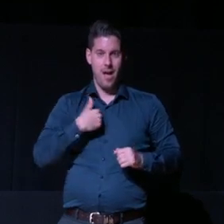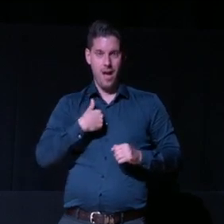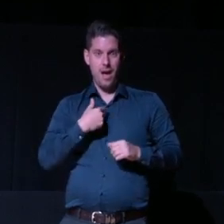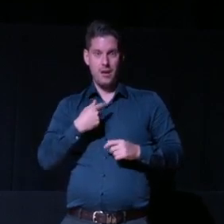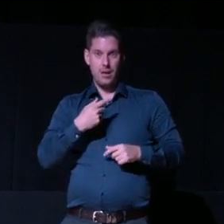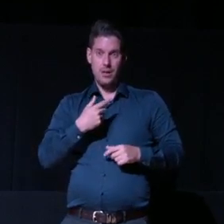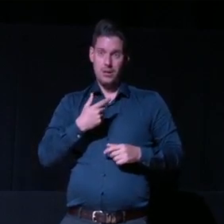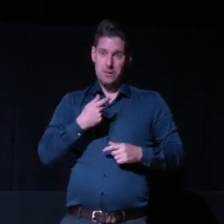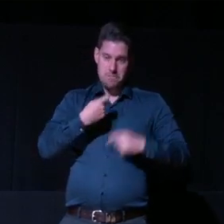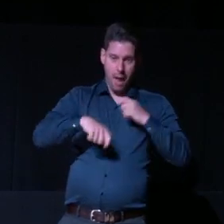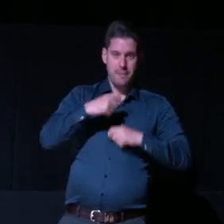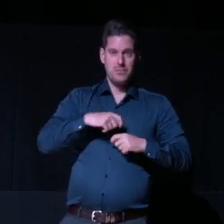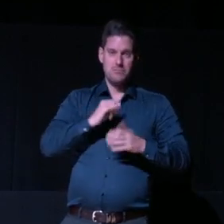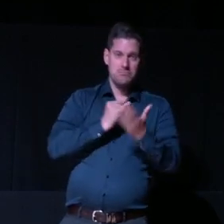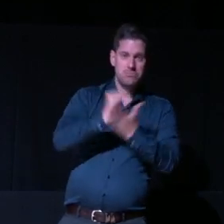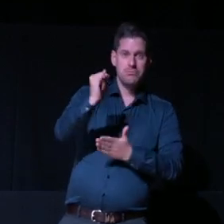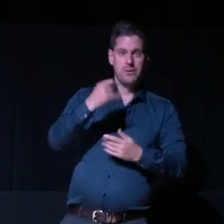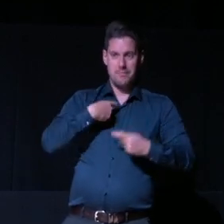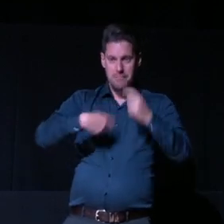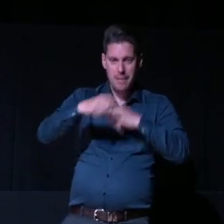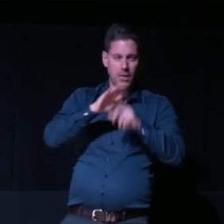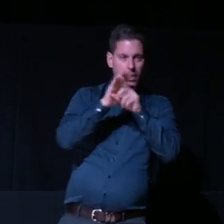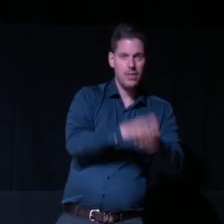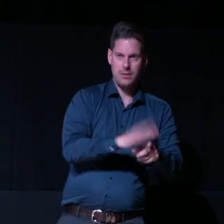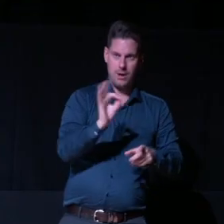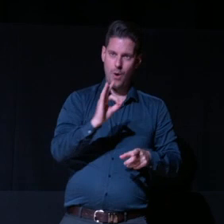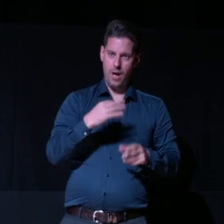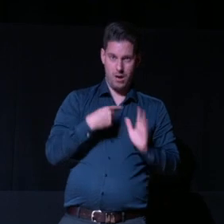It reflects those prejudices that exist there. Is it the same audience